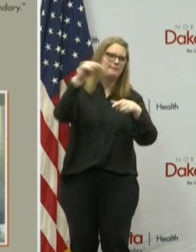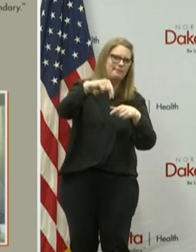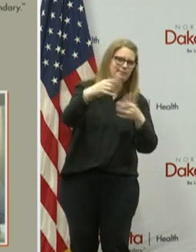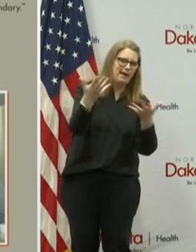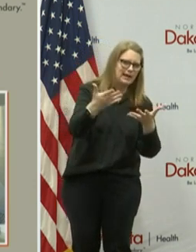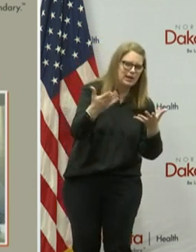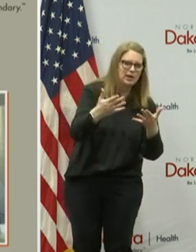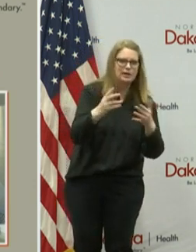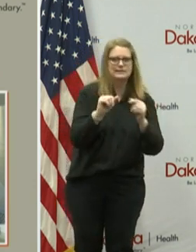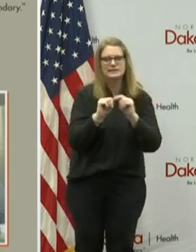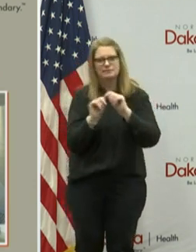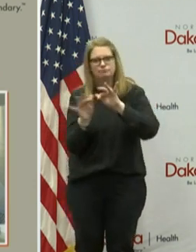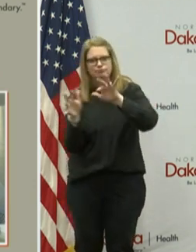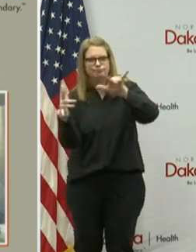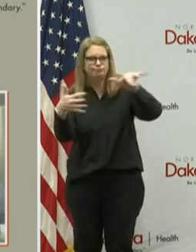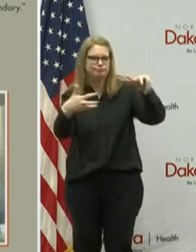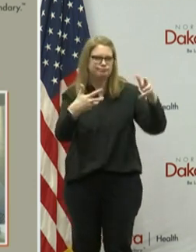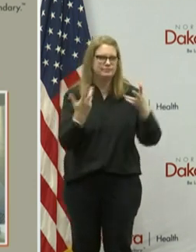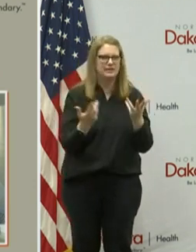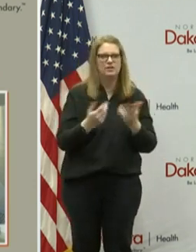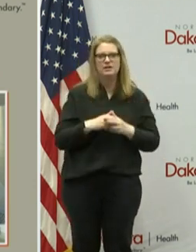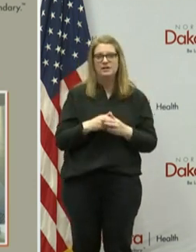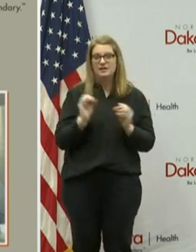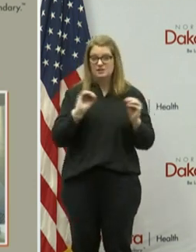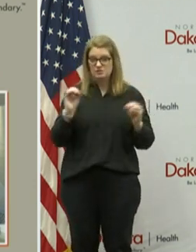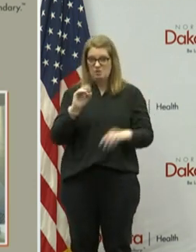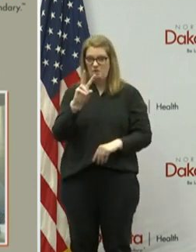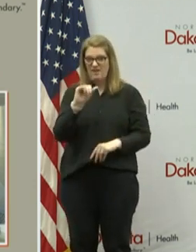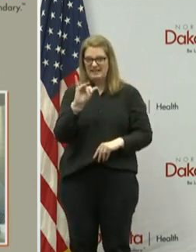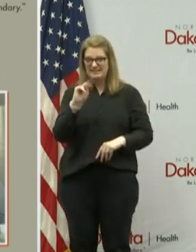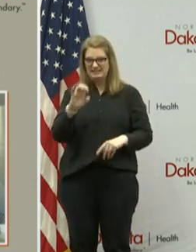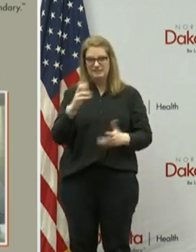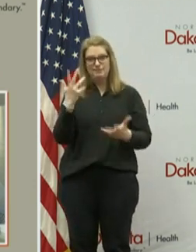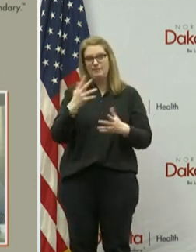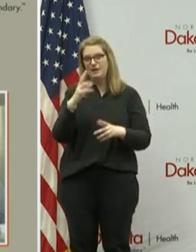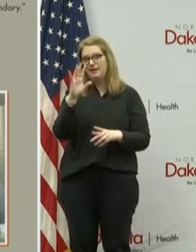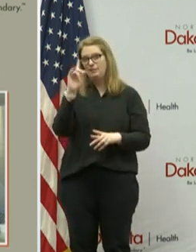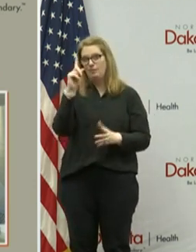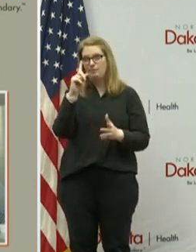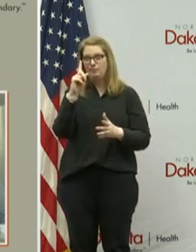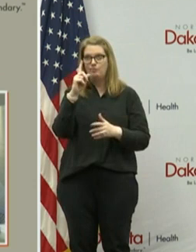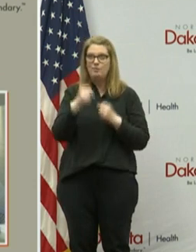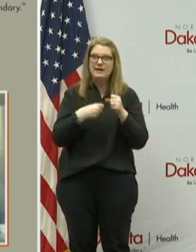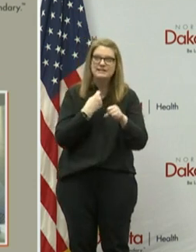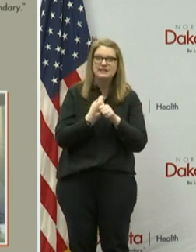WAY BACK HERE NEXT YEAR, SO WE HAVE TO BE PREPARED FROM NOW UNTIL SUCH TIME THAT THERE MAY